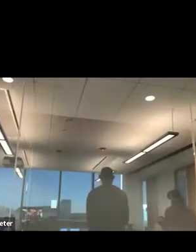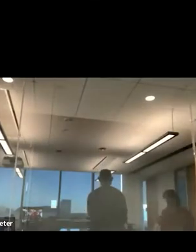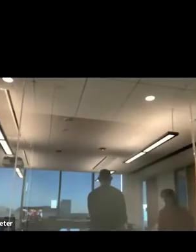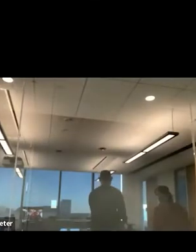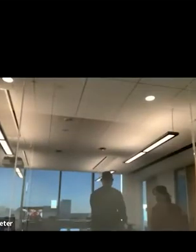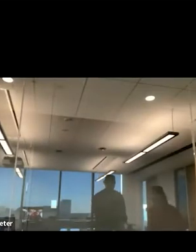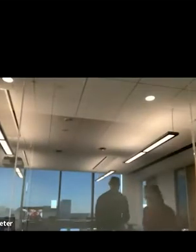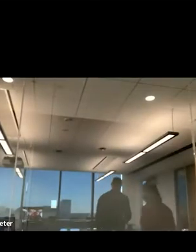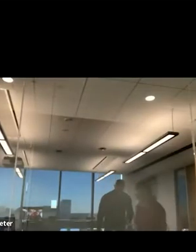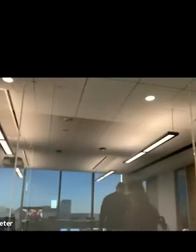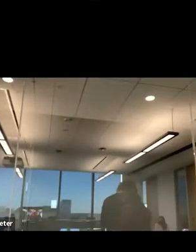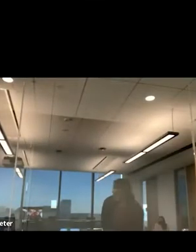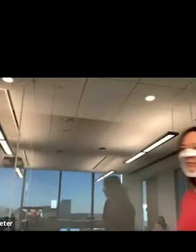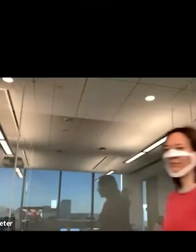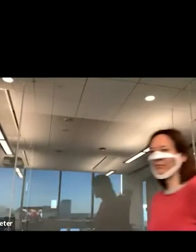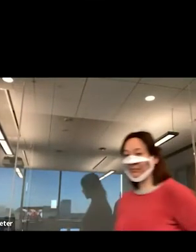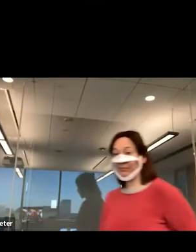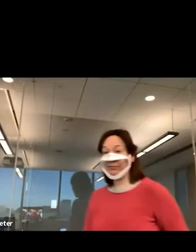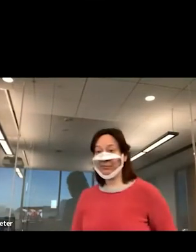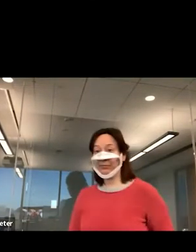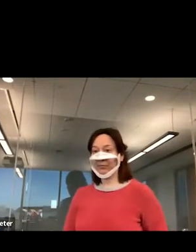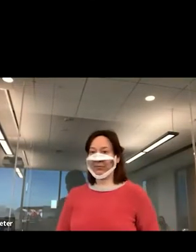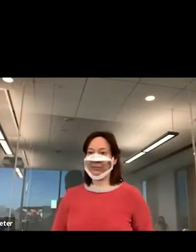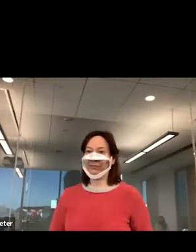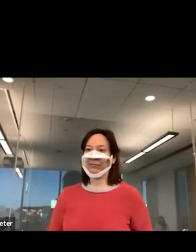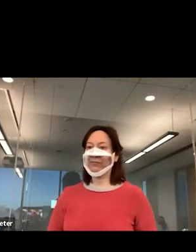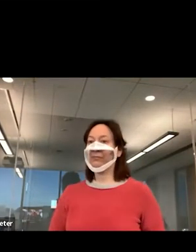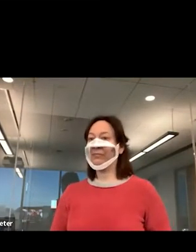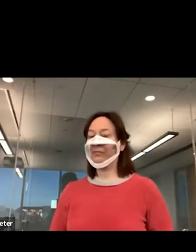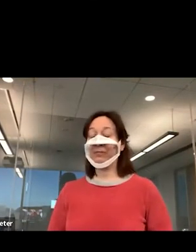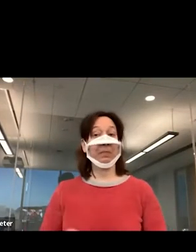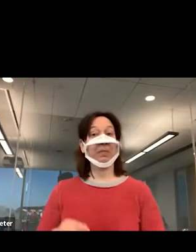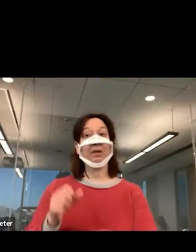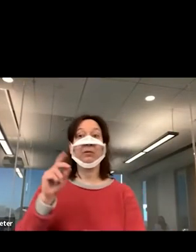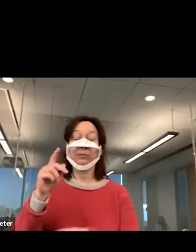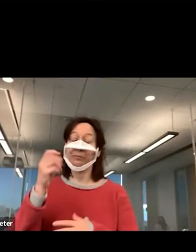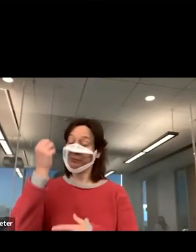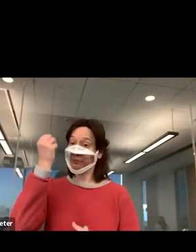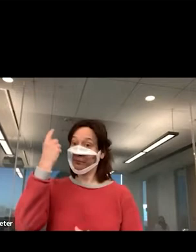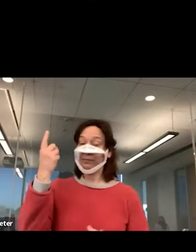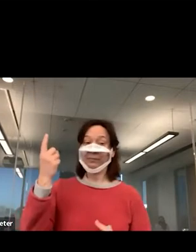of these types of agencies everyone that heads up a department within the agency comes and